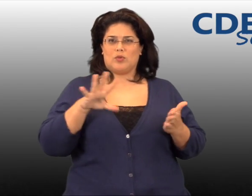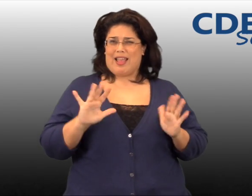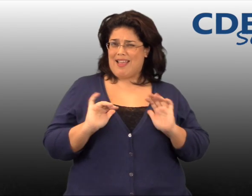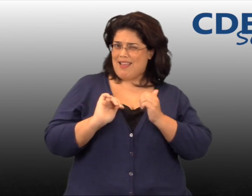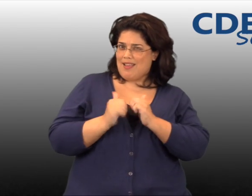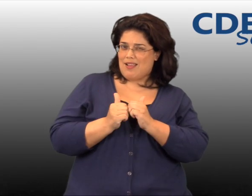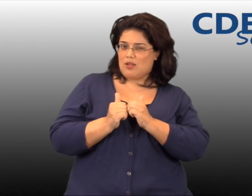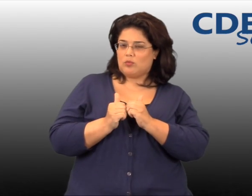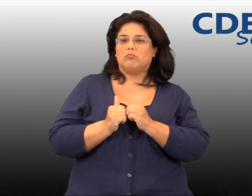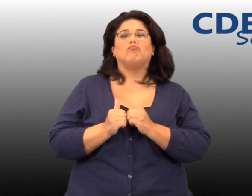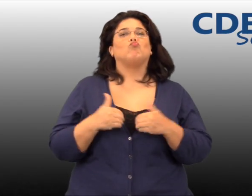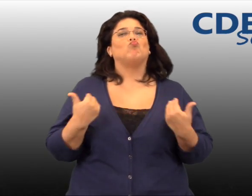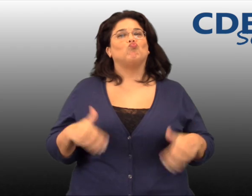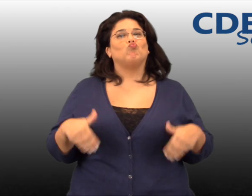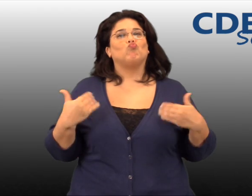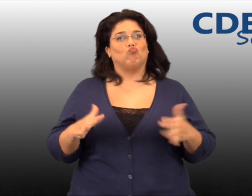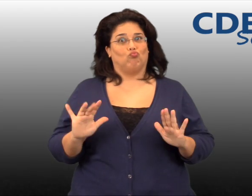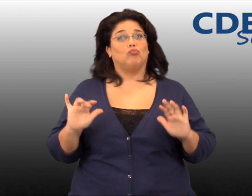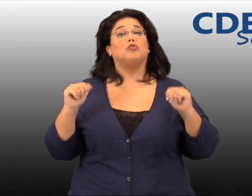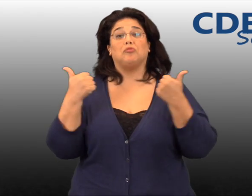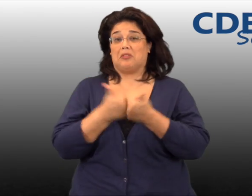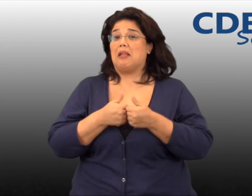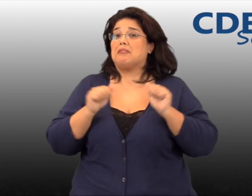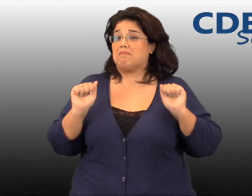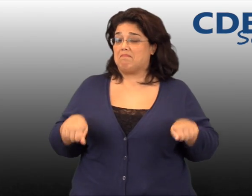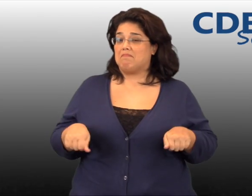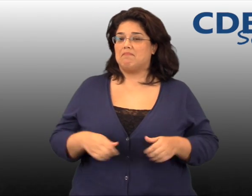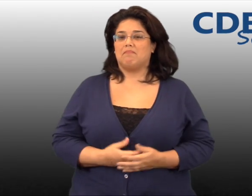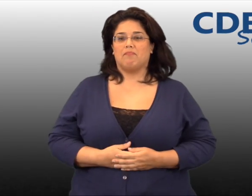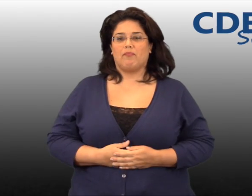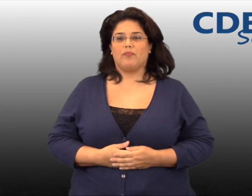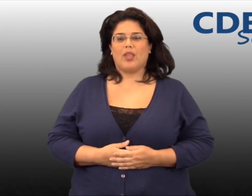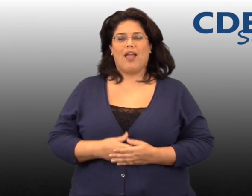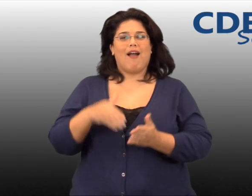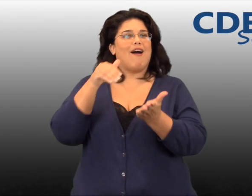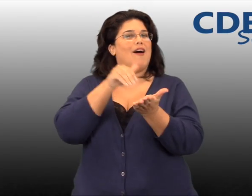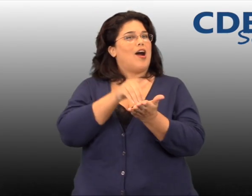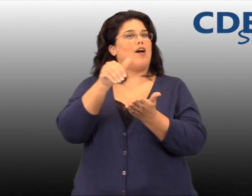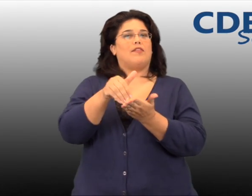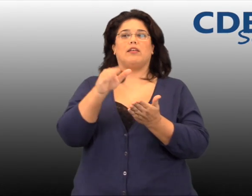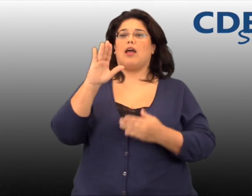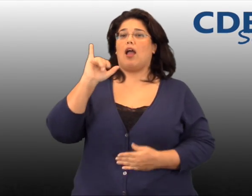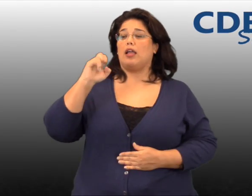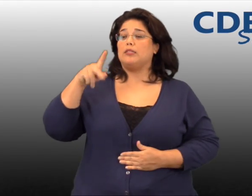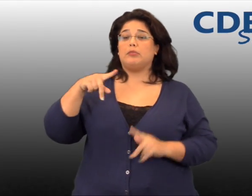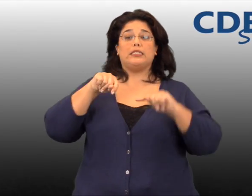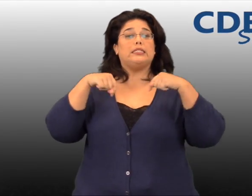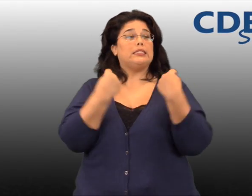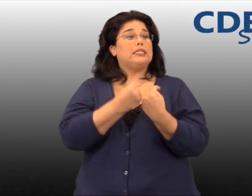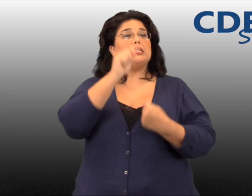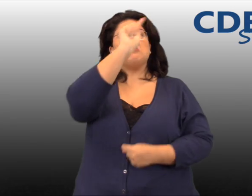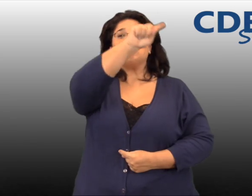and Hard of Hearing children can be very challenging. Often the IEP team follows the same pattern when